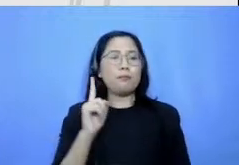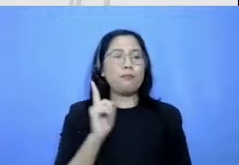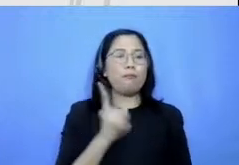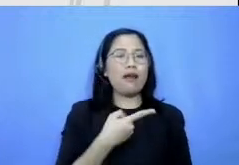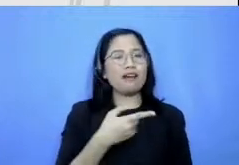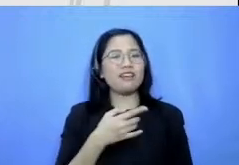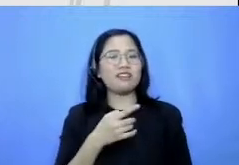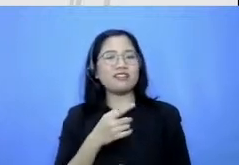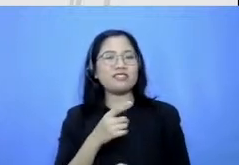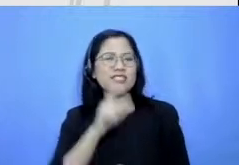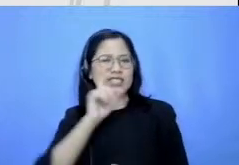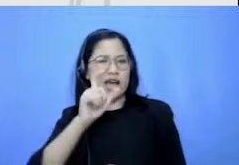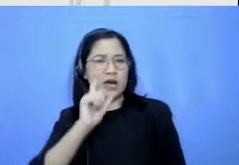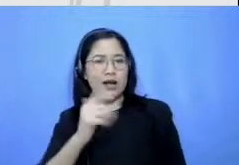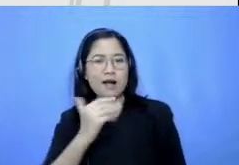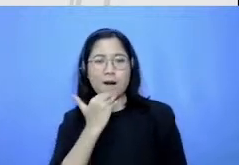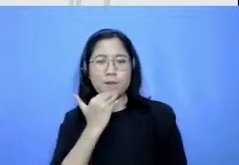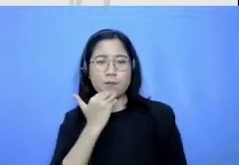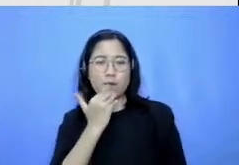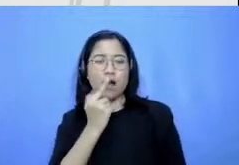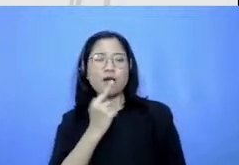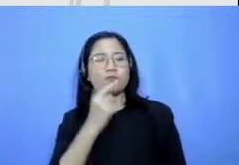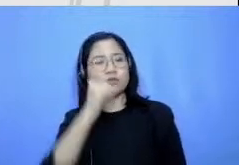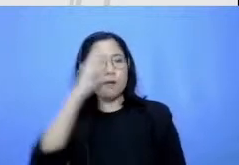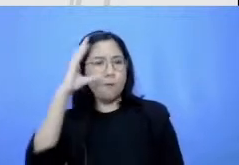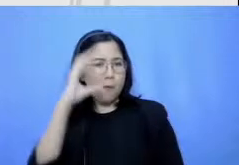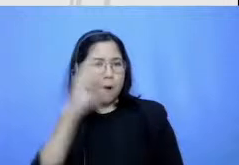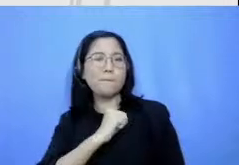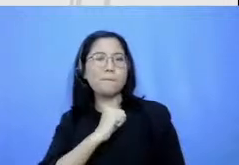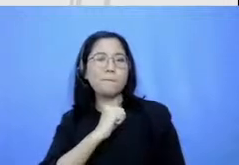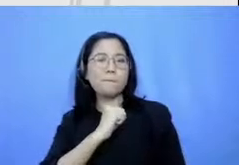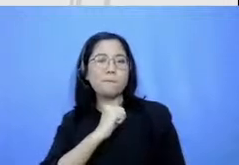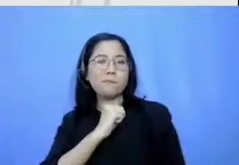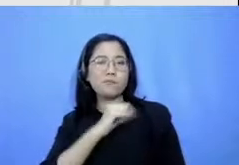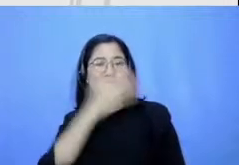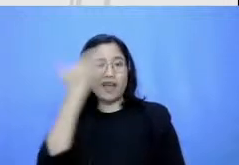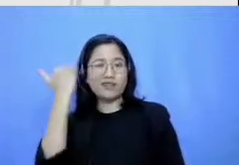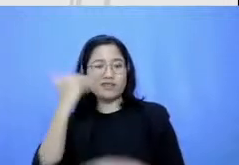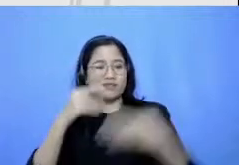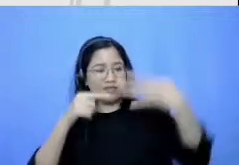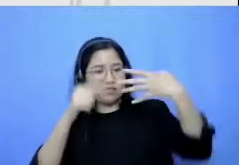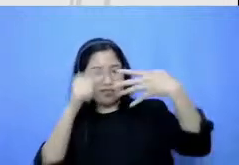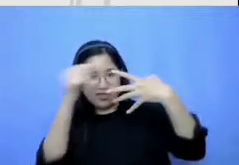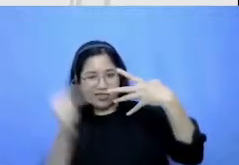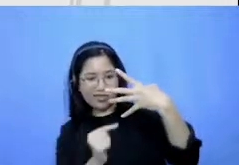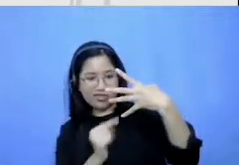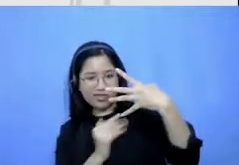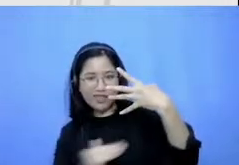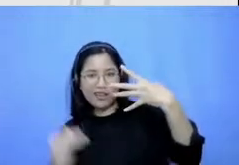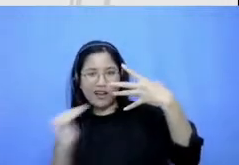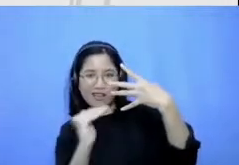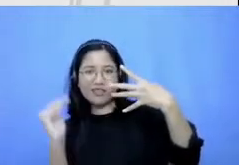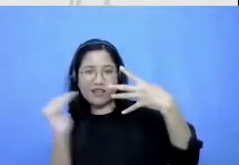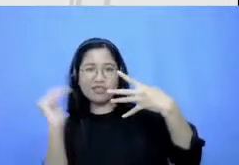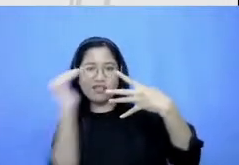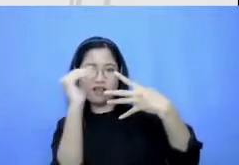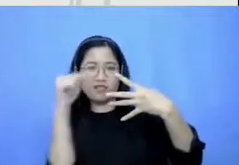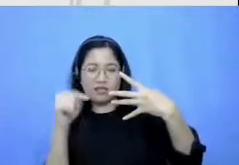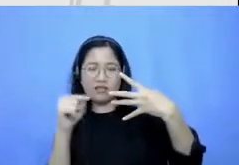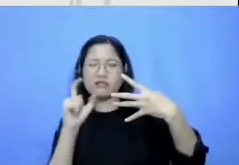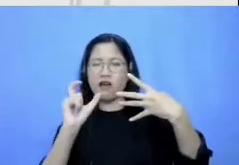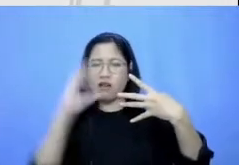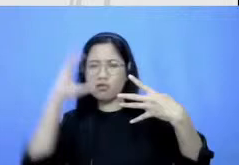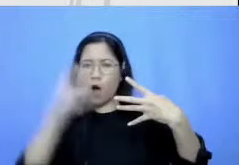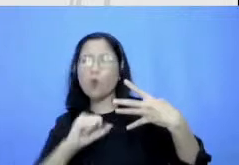easiest way to understand the level of maturity level of Semar is to use this question